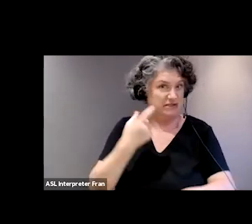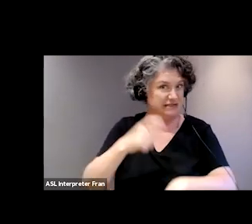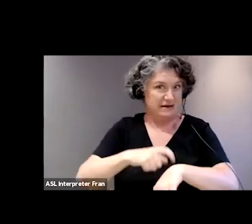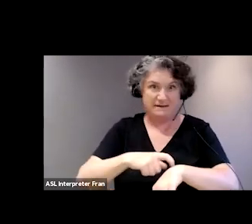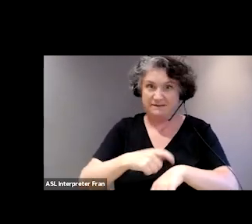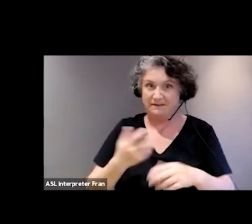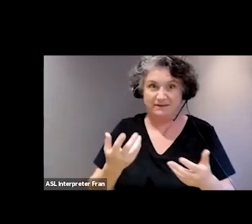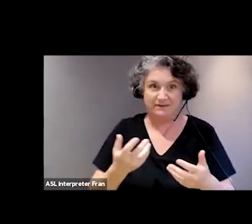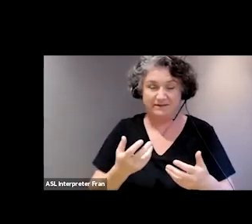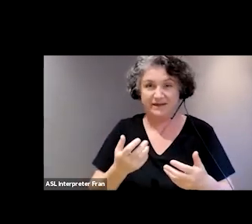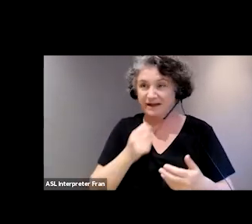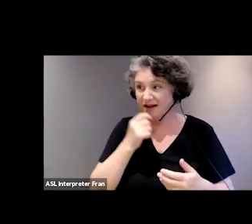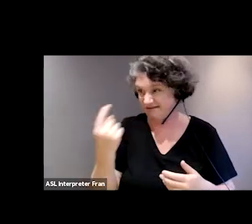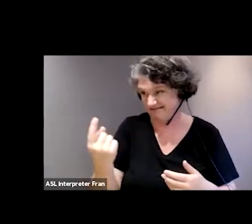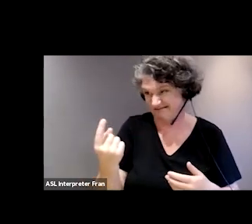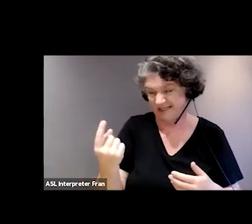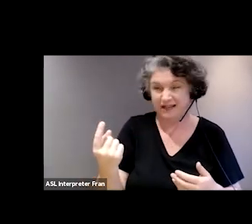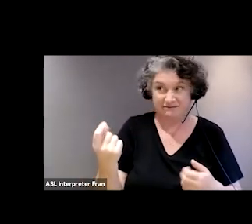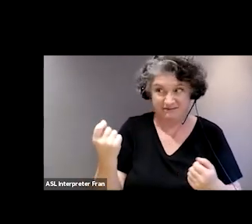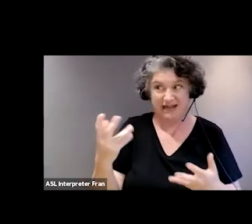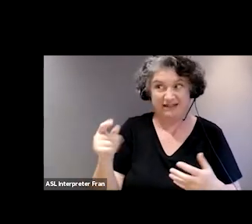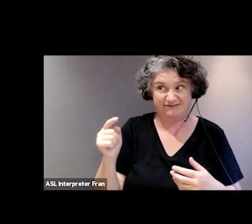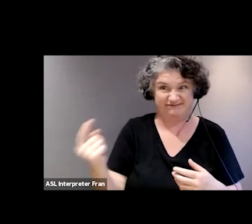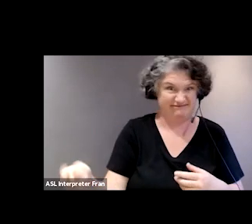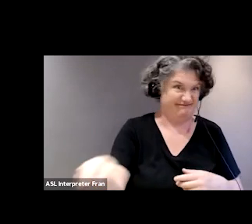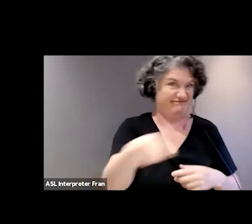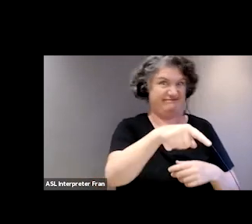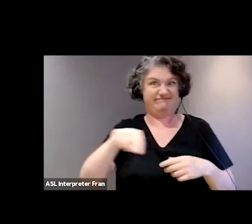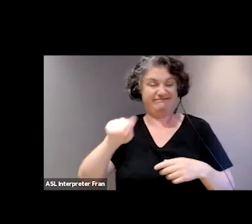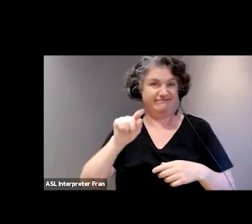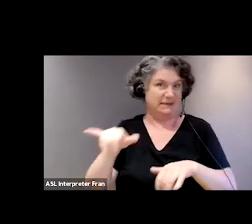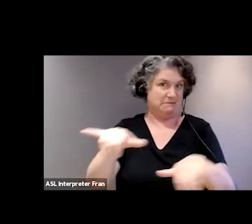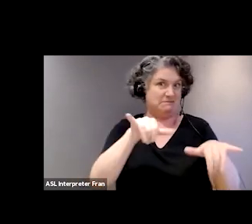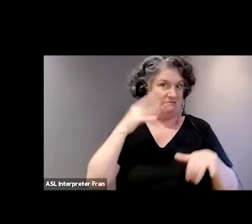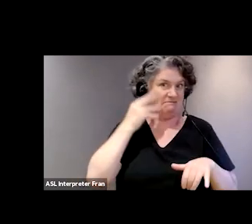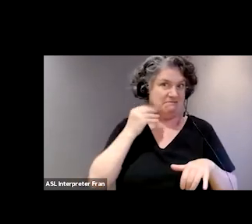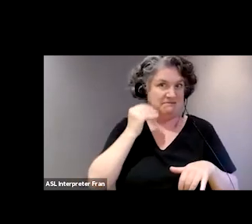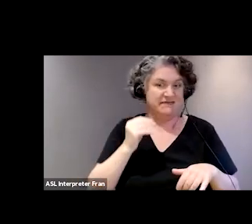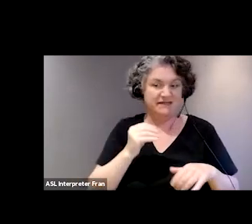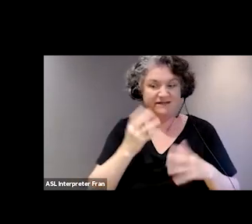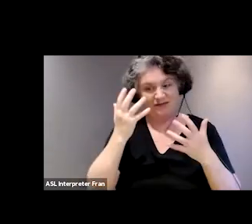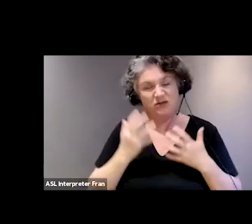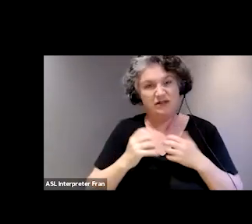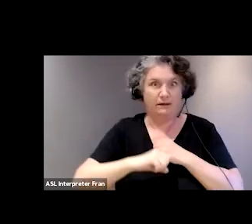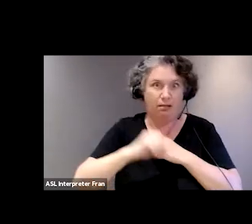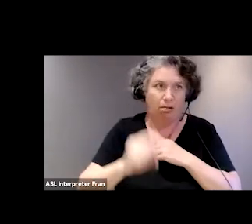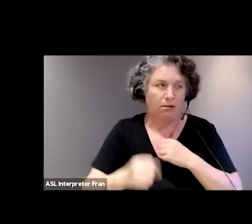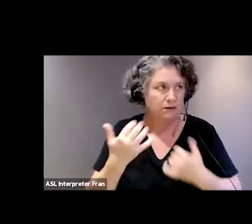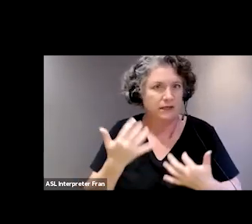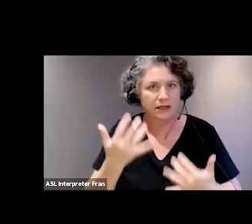Advocating for the populations that you work with, for the residents that you work with command continuing to bring that issue forward, that might help. The more that the